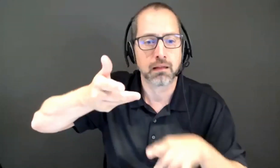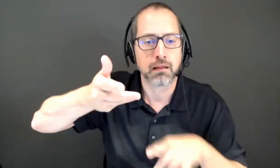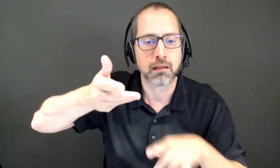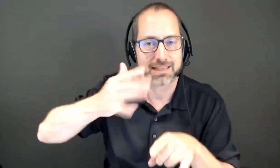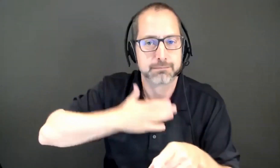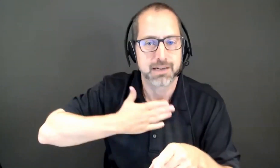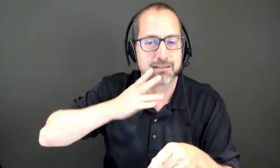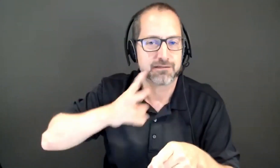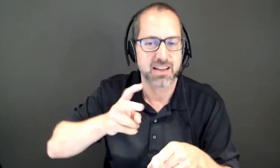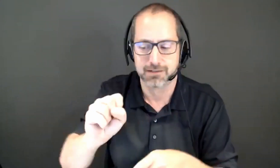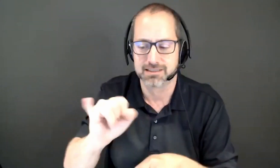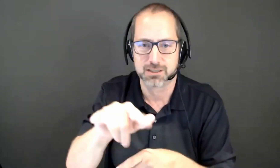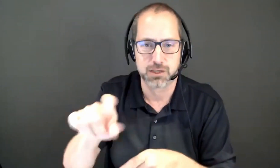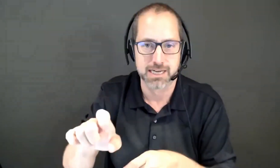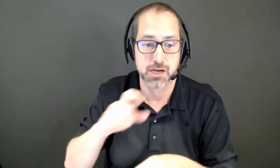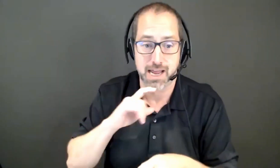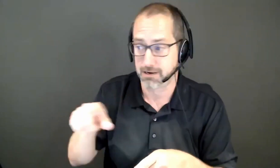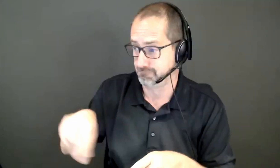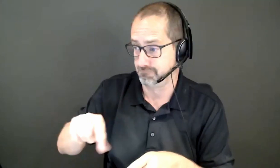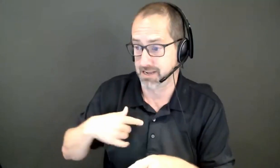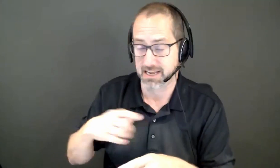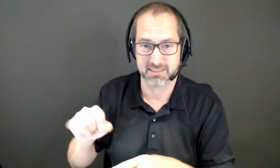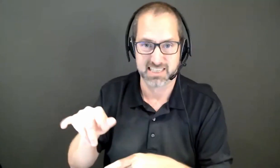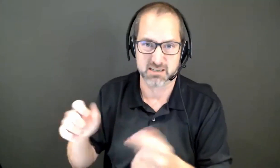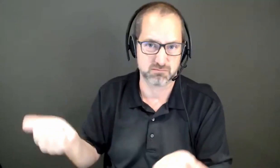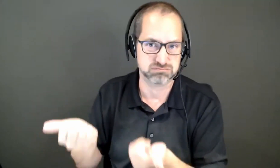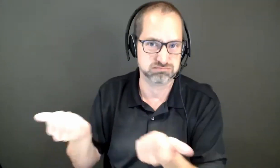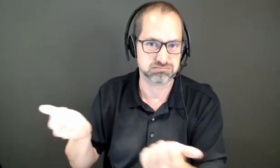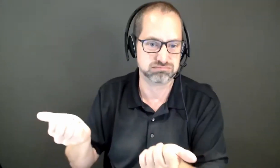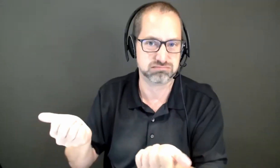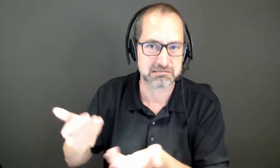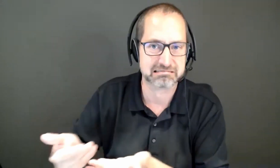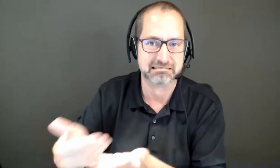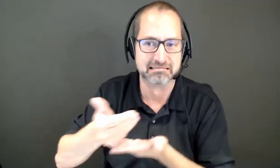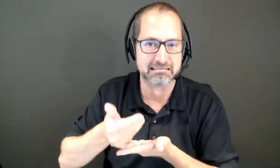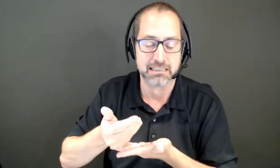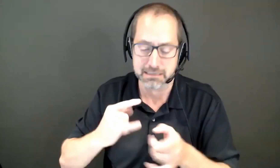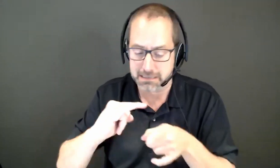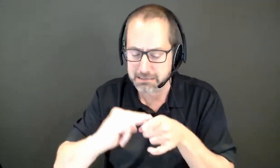an abundance of Sage on hand. We don't have a whole lot of tobacco on hand, so I thought I would